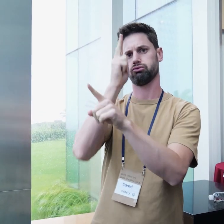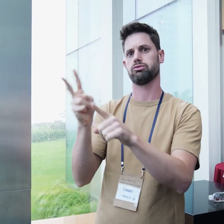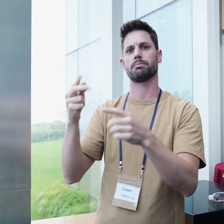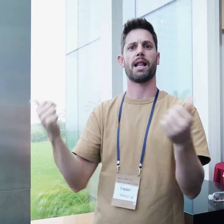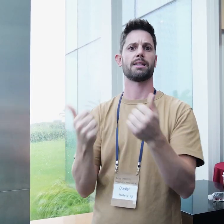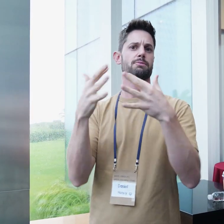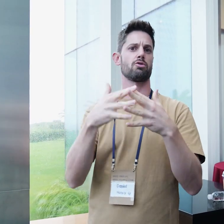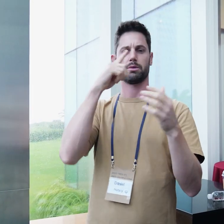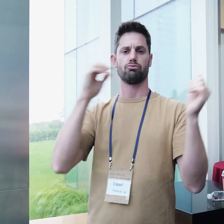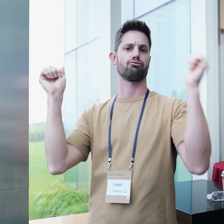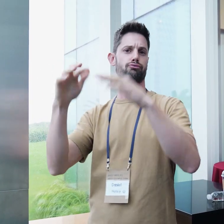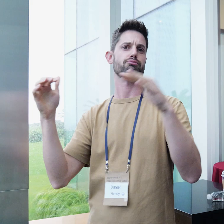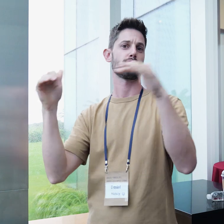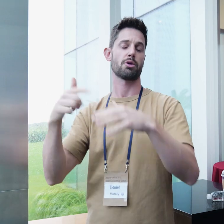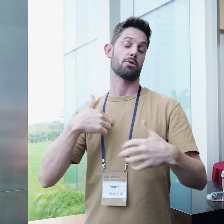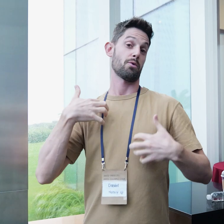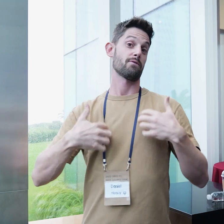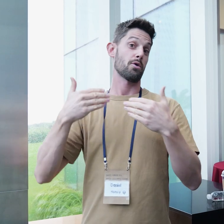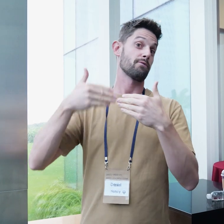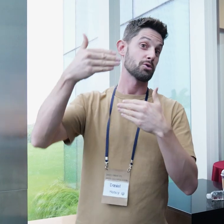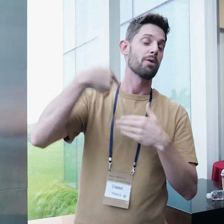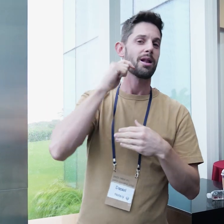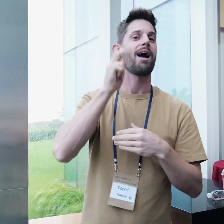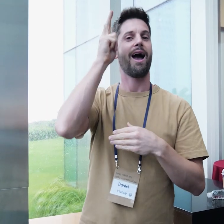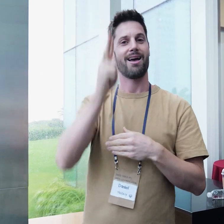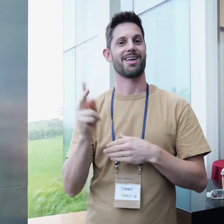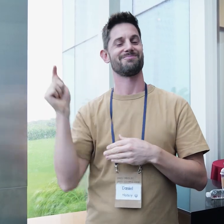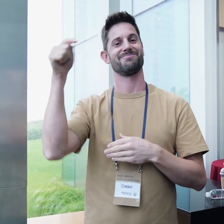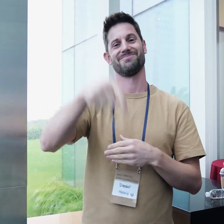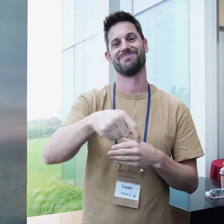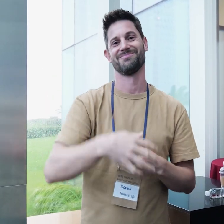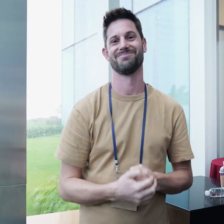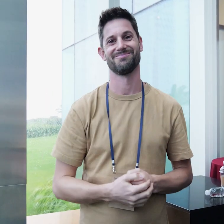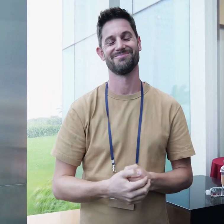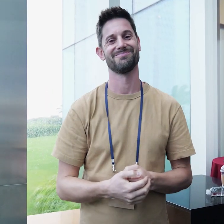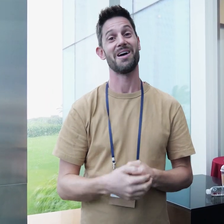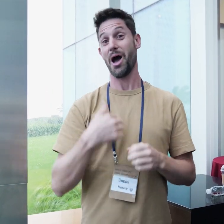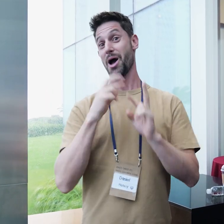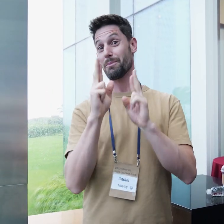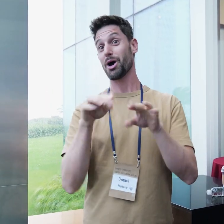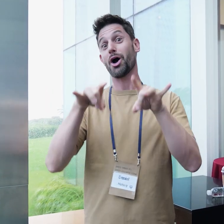There is a high percentage of CODA conferences that are held in America, so I look forward to attending future CODA conferences.